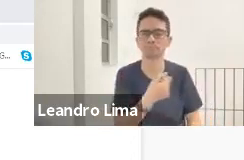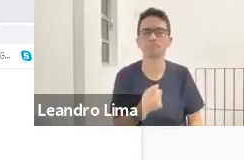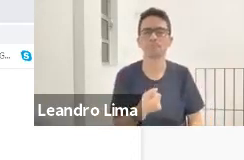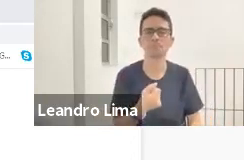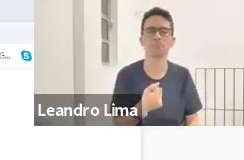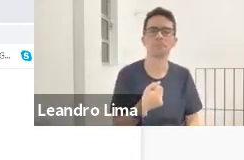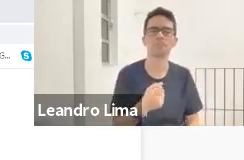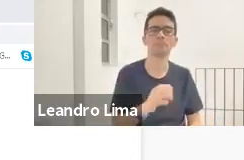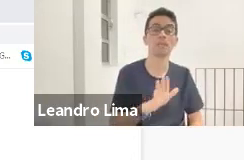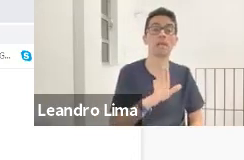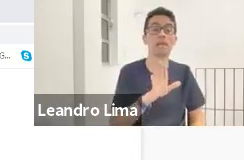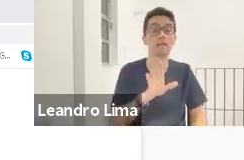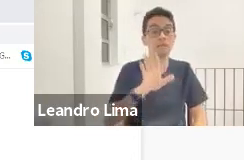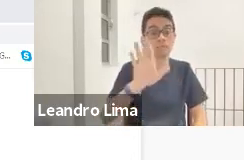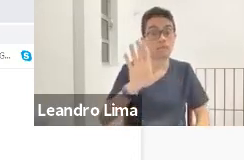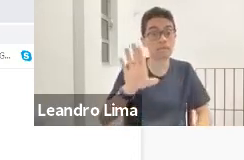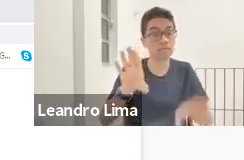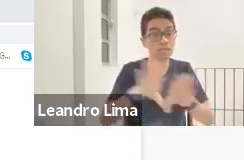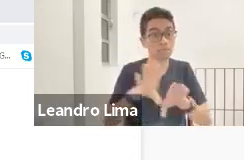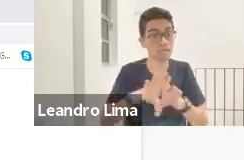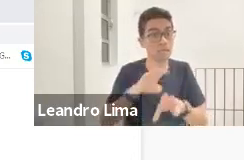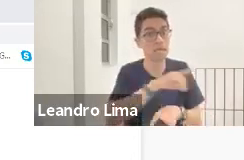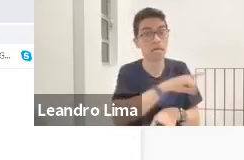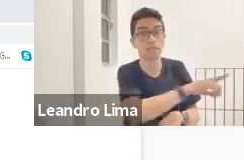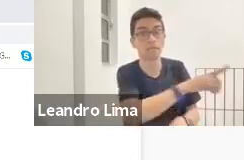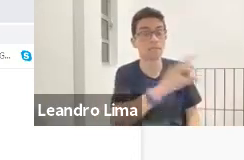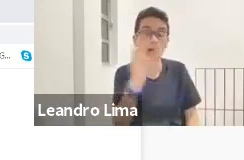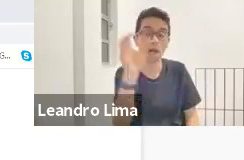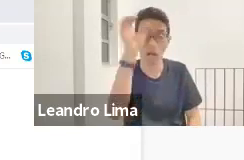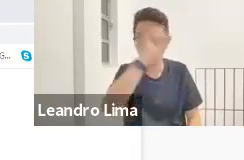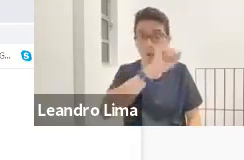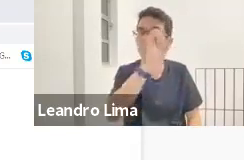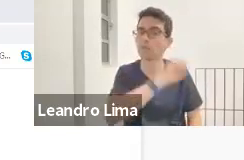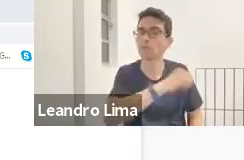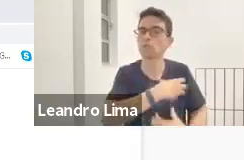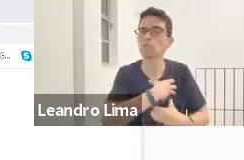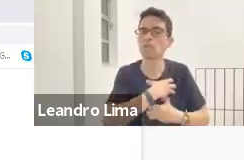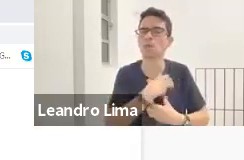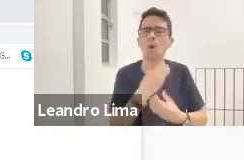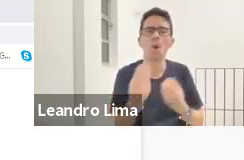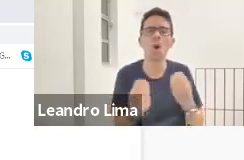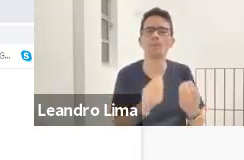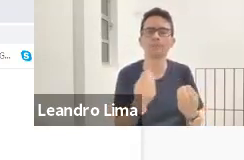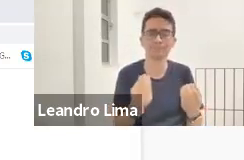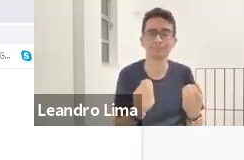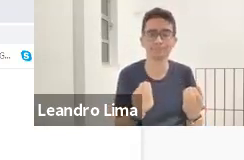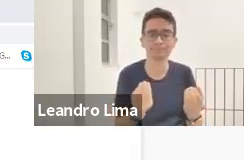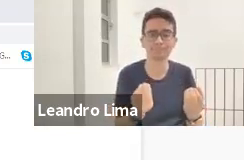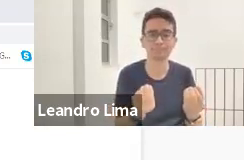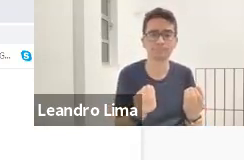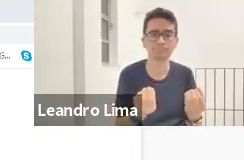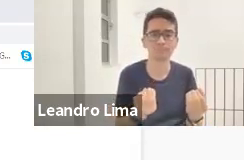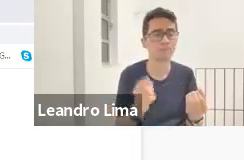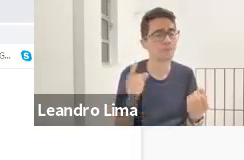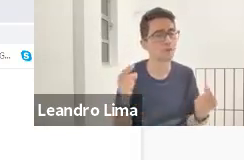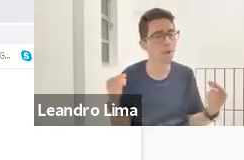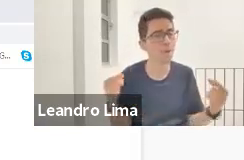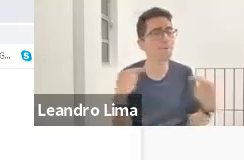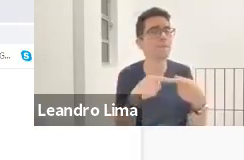how to how, you know, how have they learned. and how they've learned. is a very vocal issue.